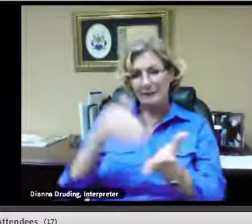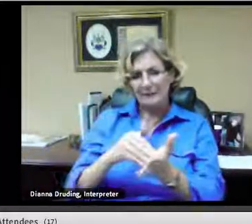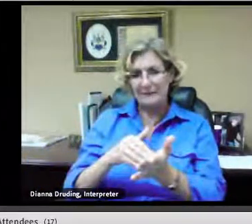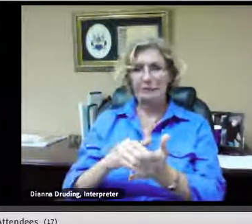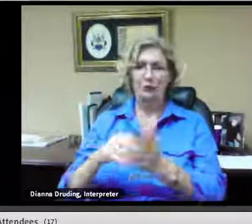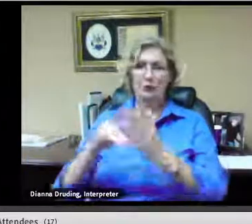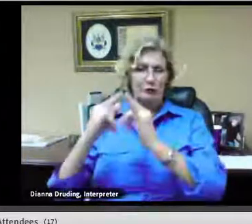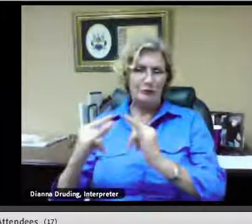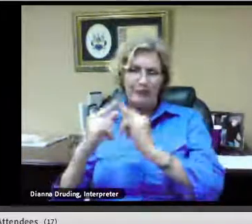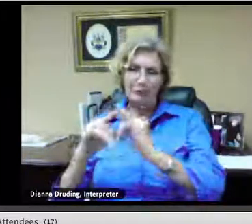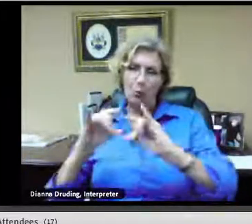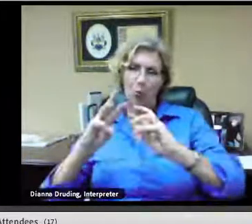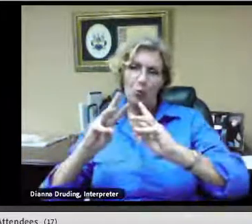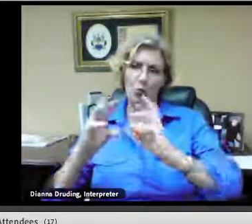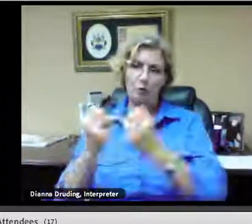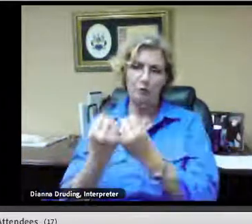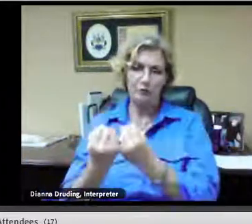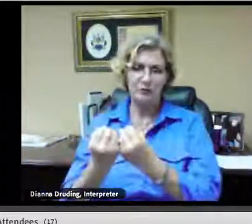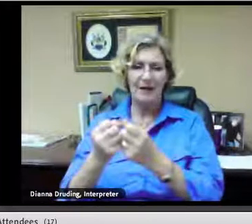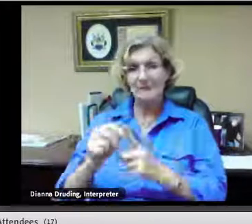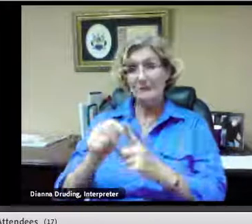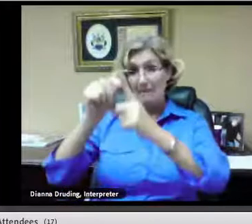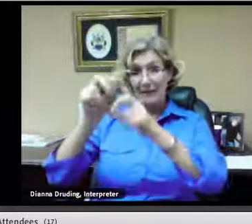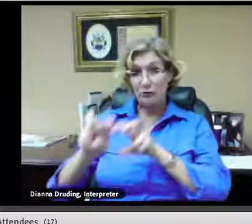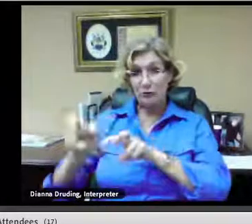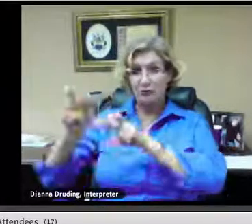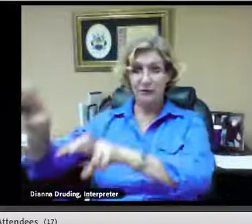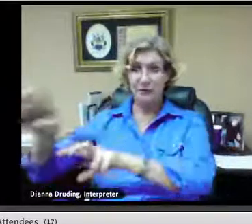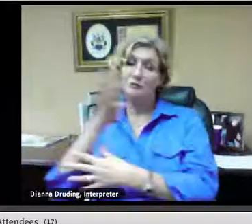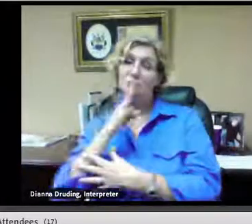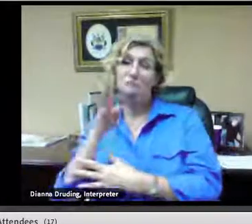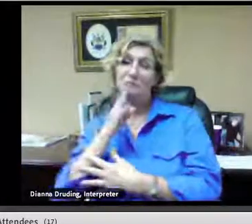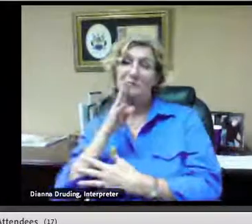speech and occupational therapy, all these systems.